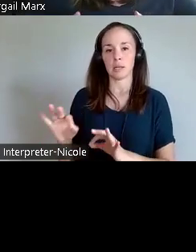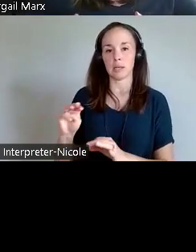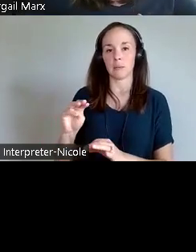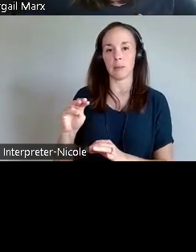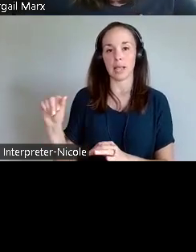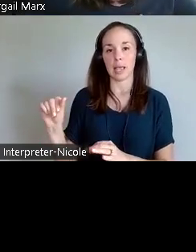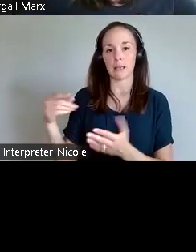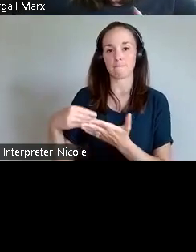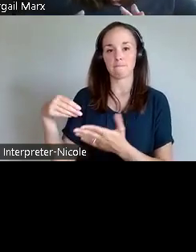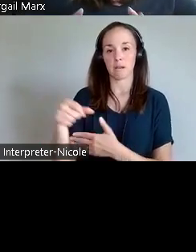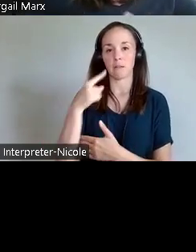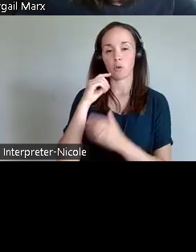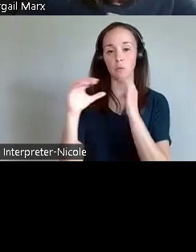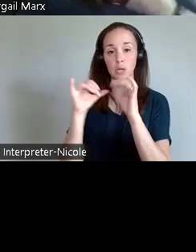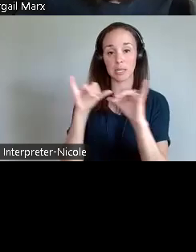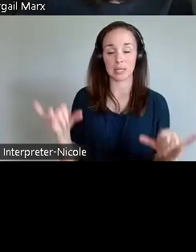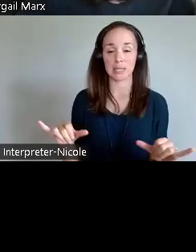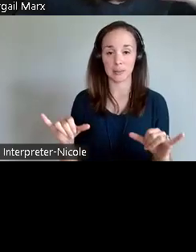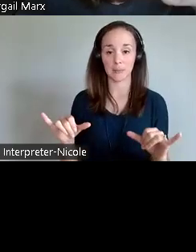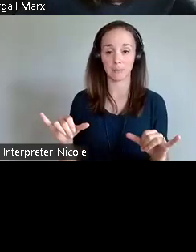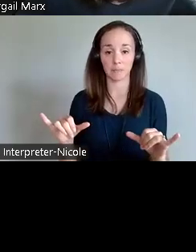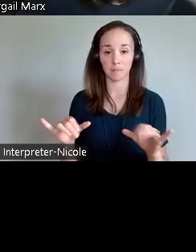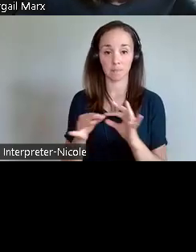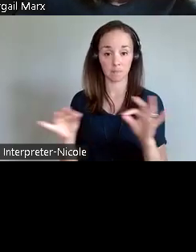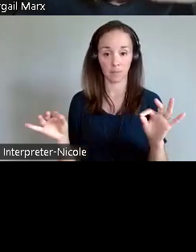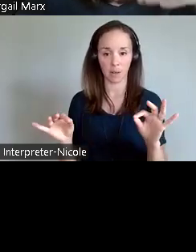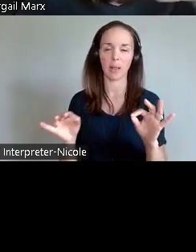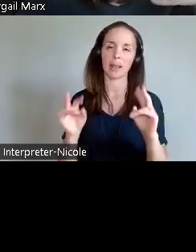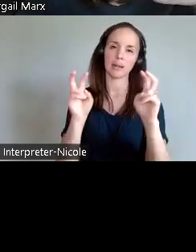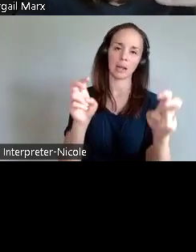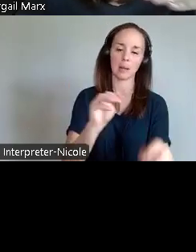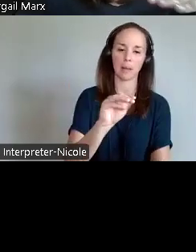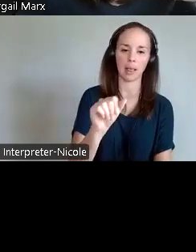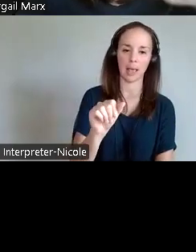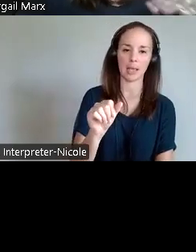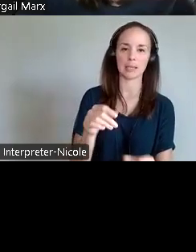communication systems and the title is Medicaid as the payer of last resort,